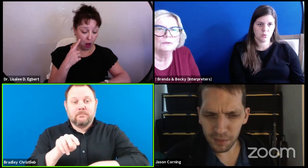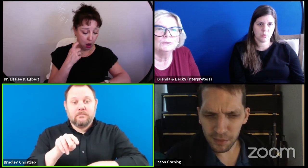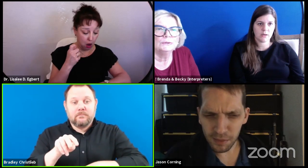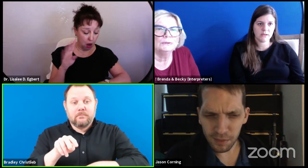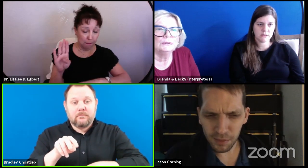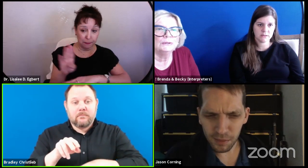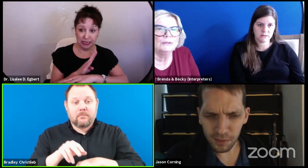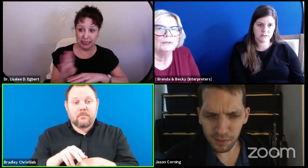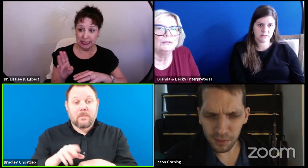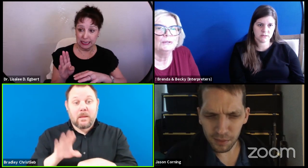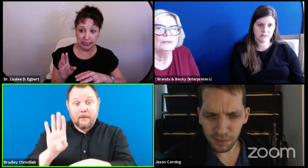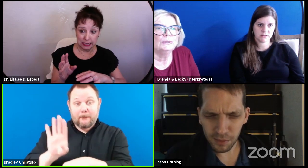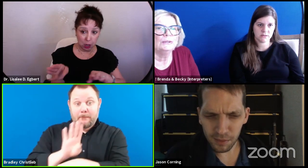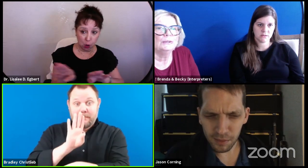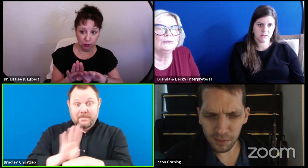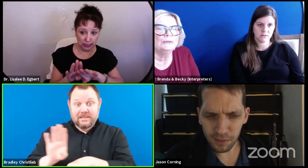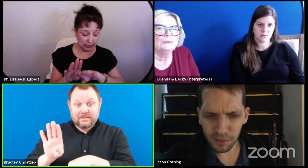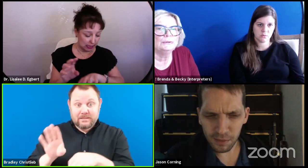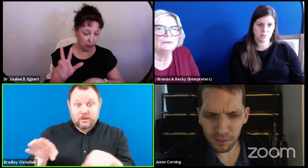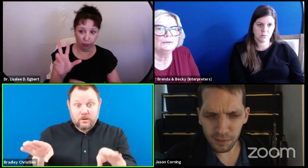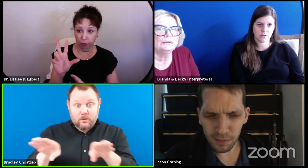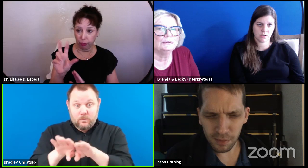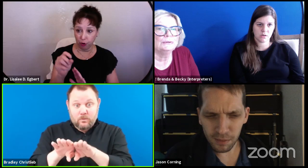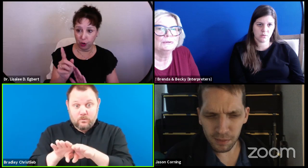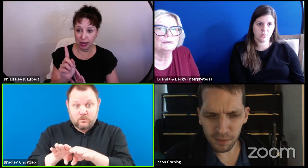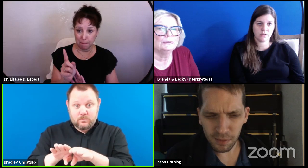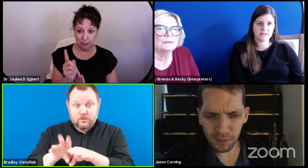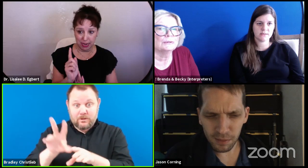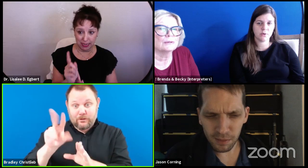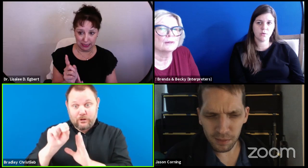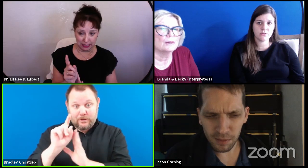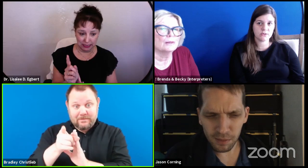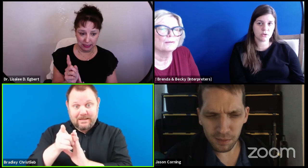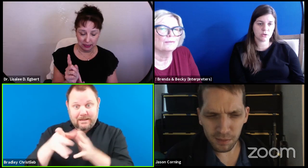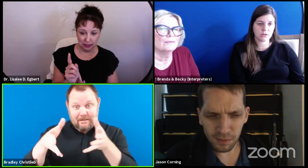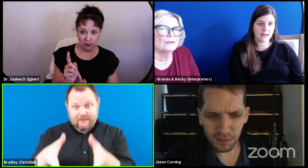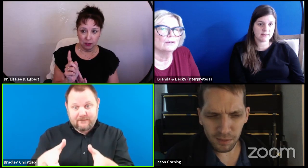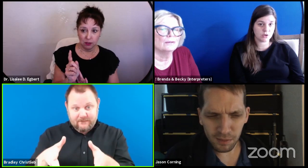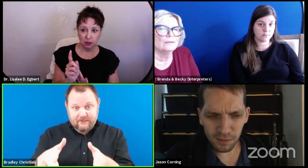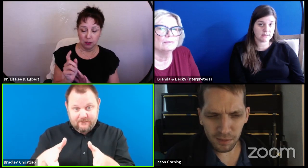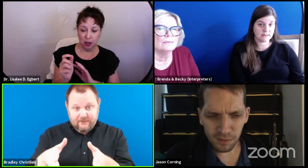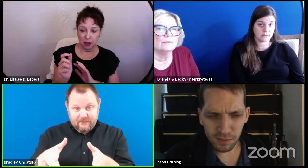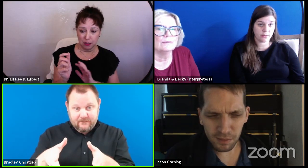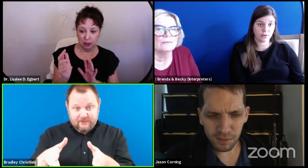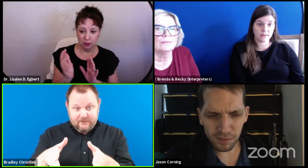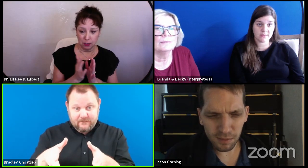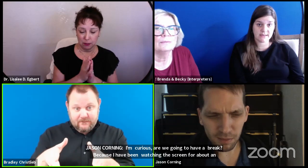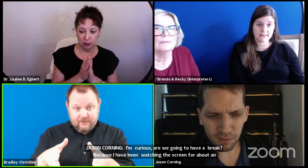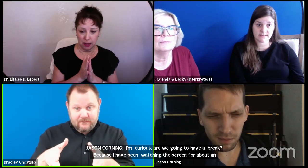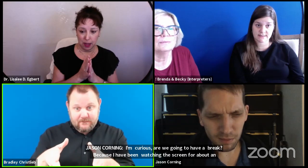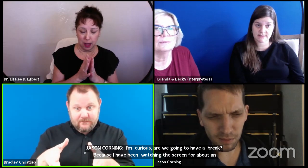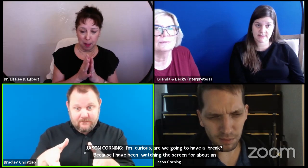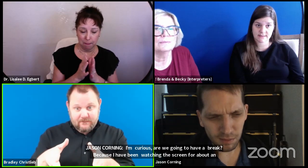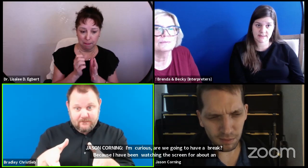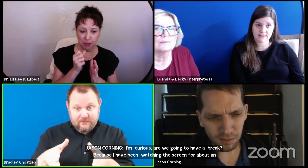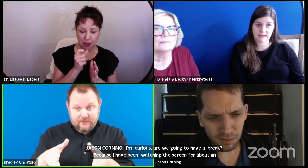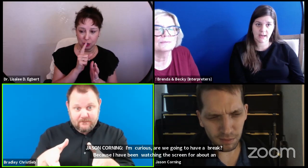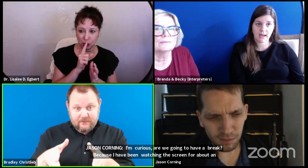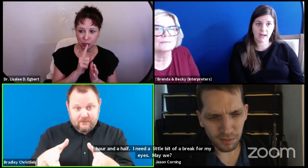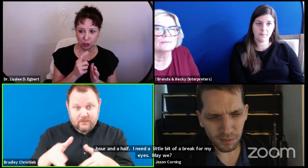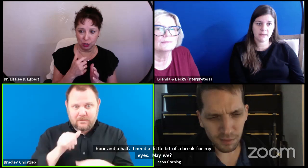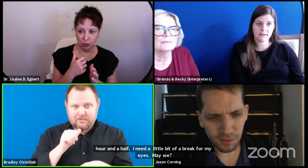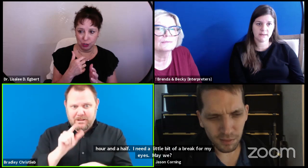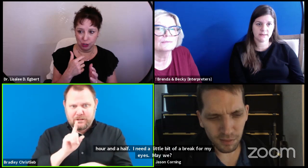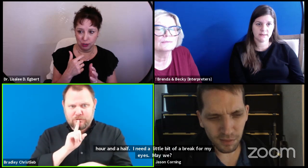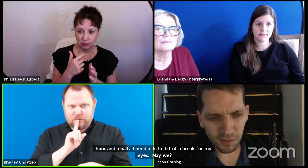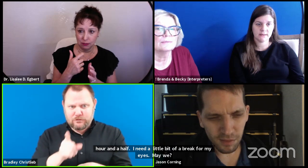We're supposed to end our meeting in 30 minutes.